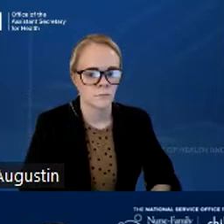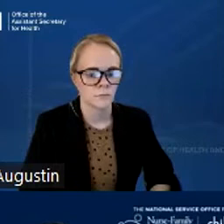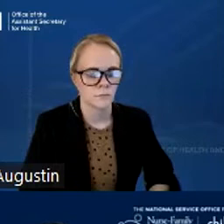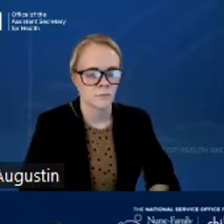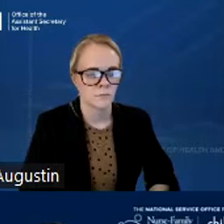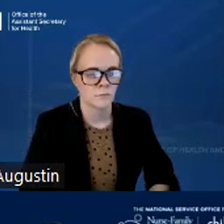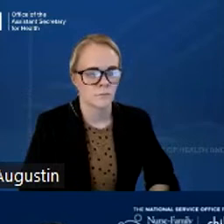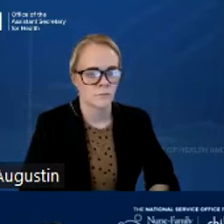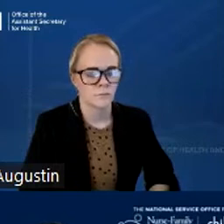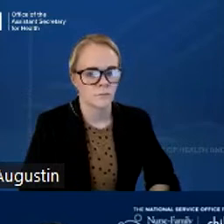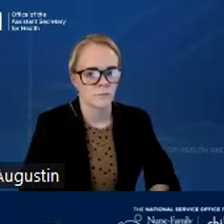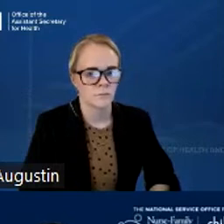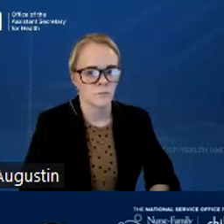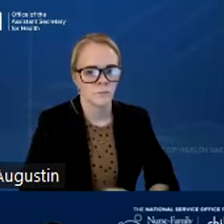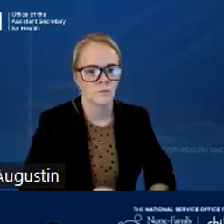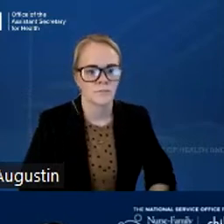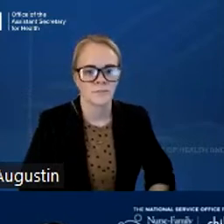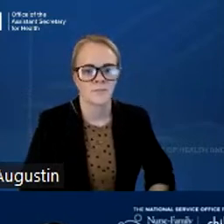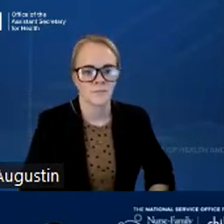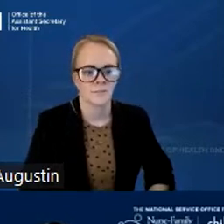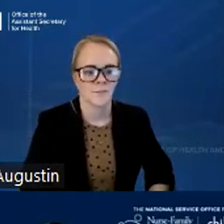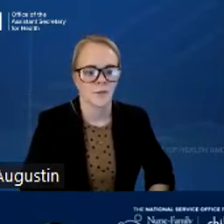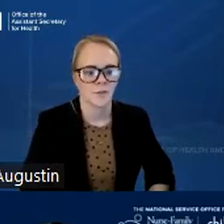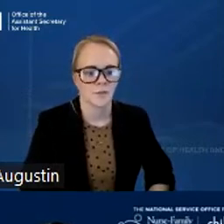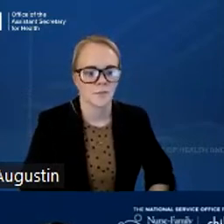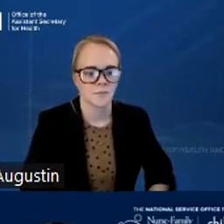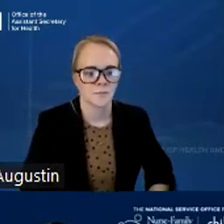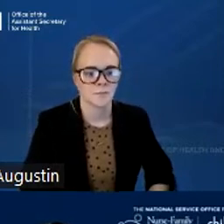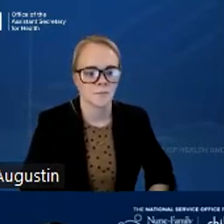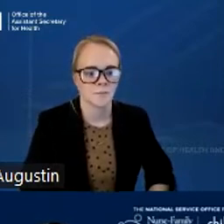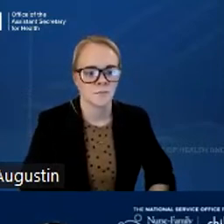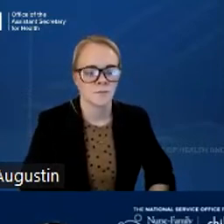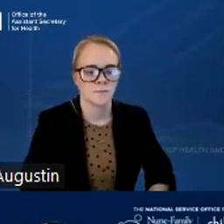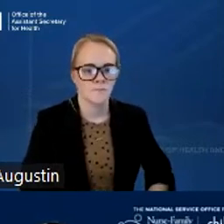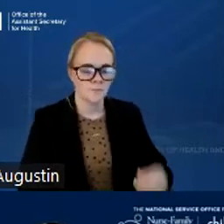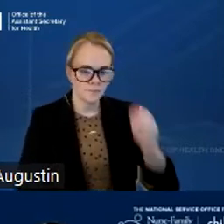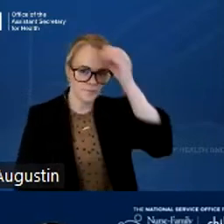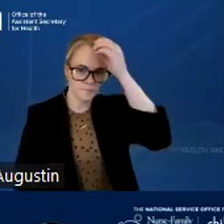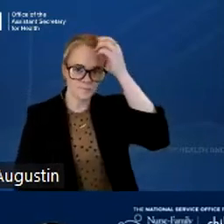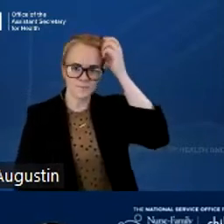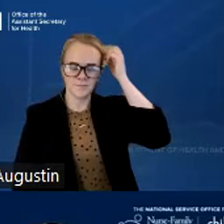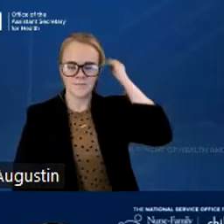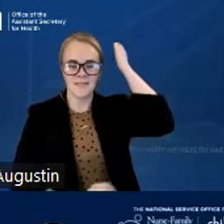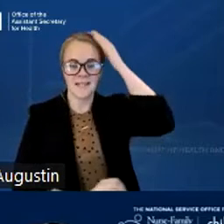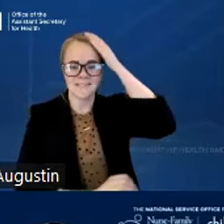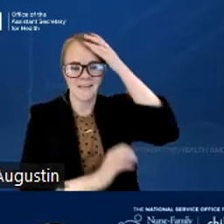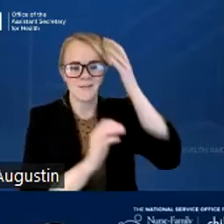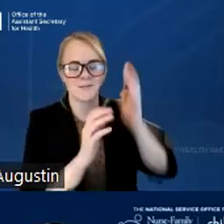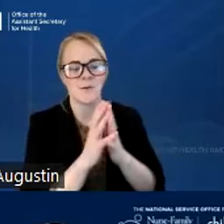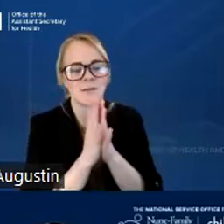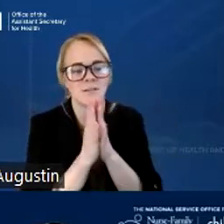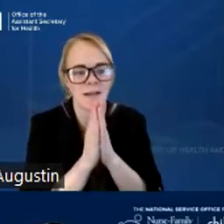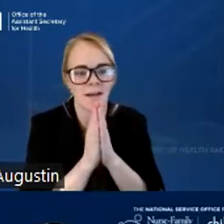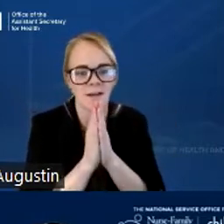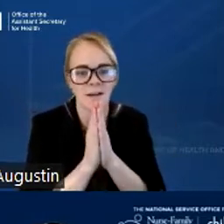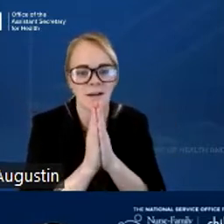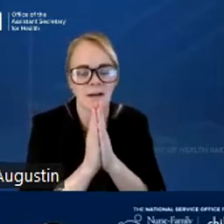that may be impacting the transmission of data. I'll stop there and pass it on to you. Thank you so much, Iyana.